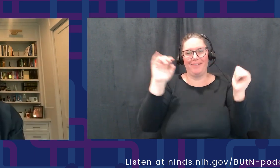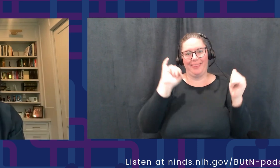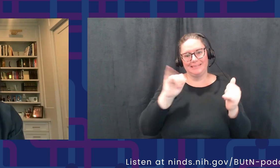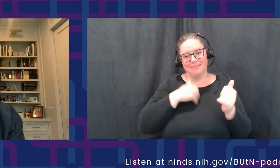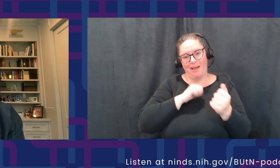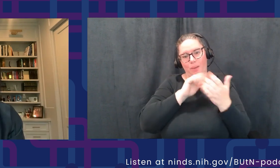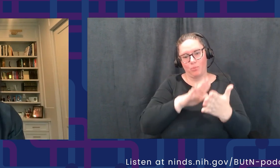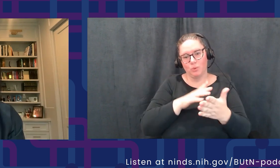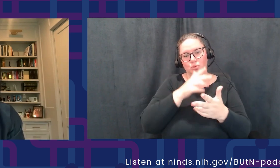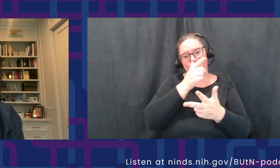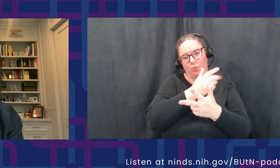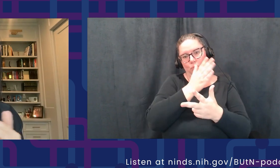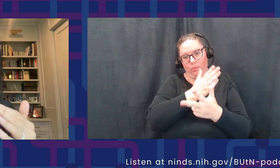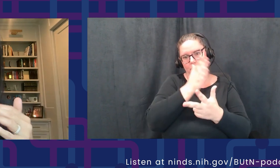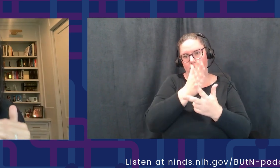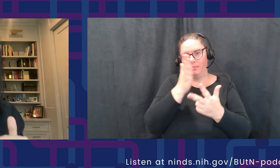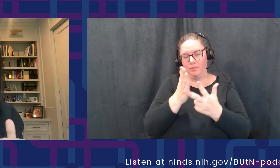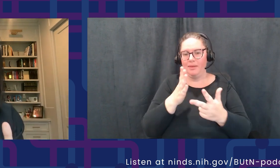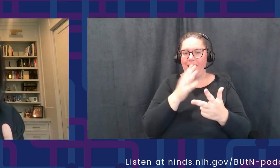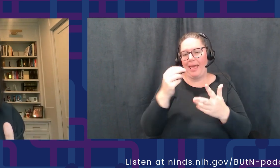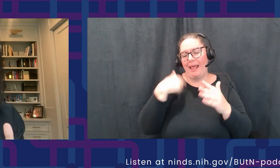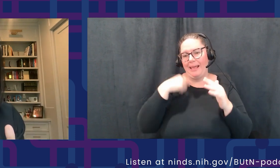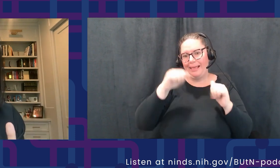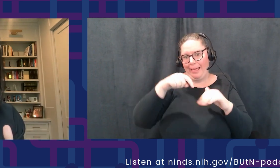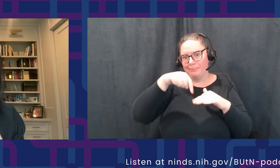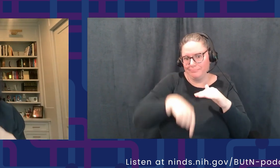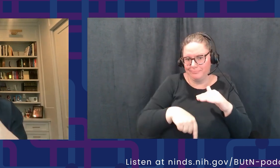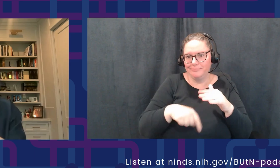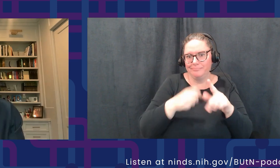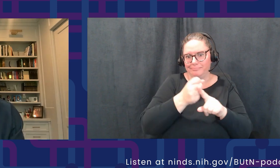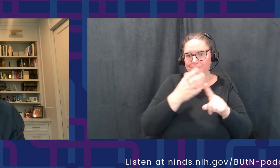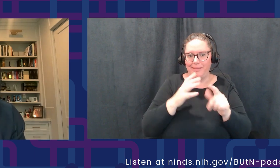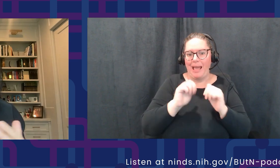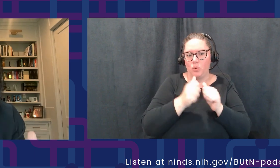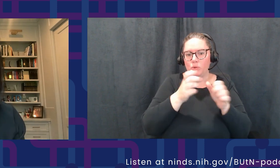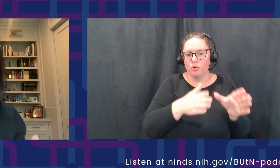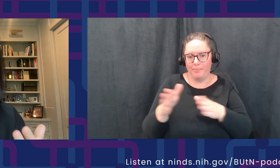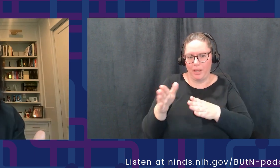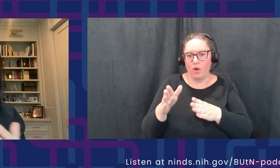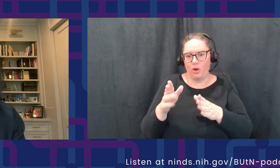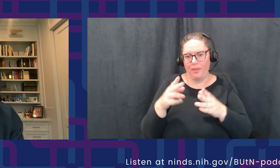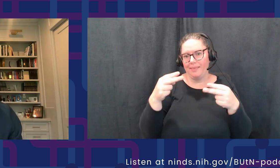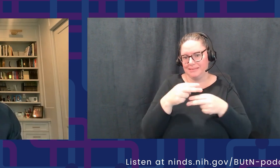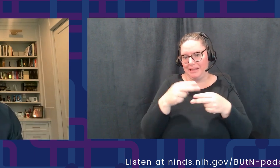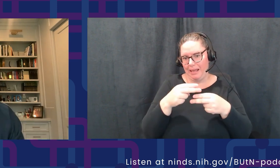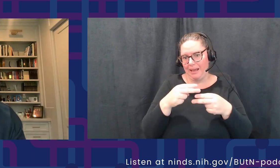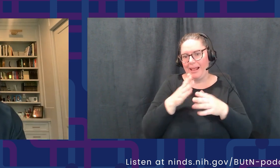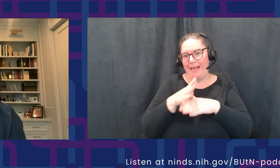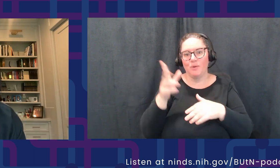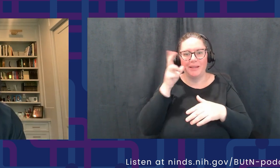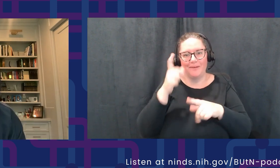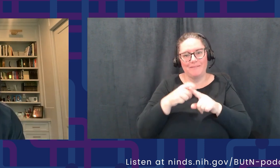to these styles of talk. We can dig deeper into how you prepare the slide and so on after we hear from Alicia.